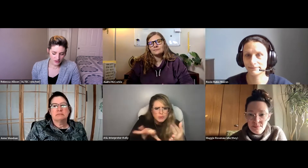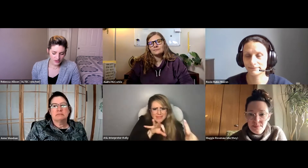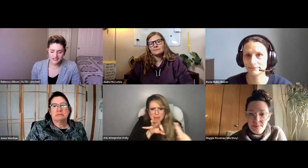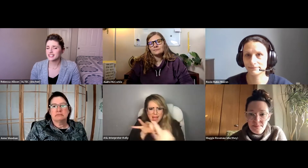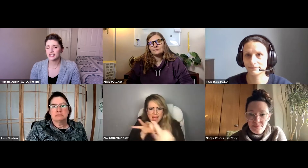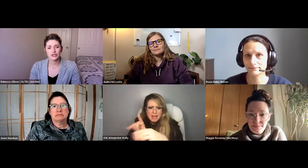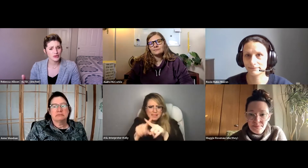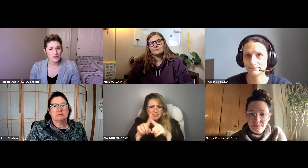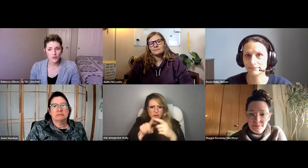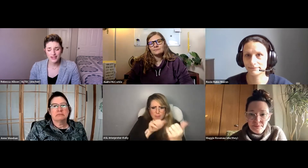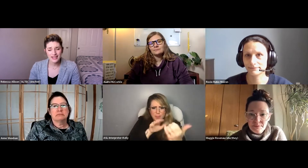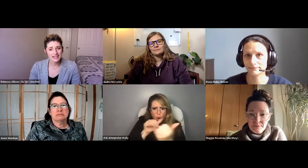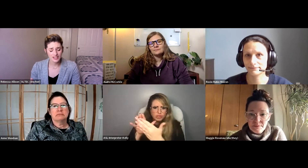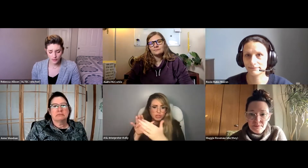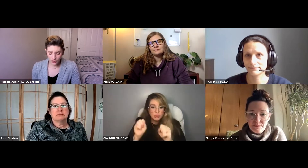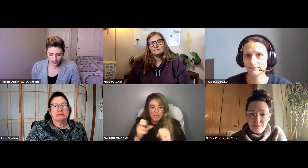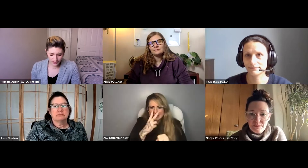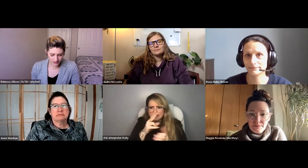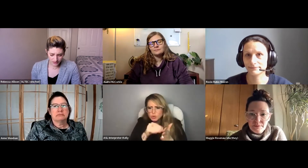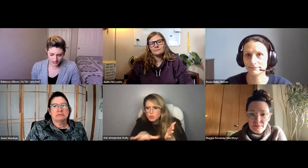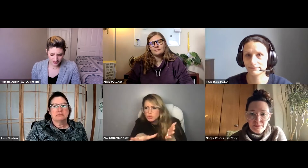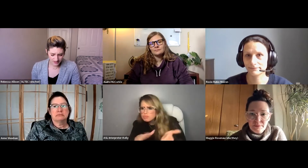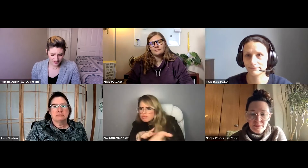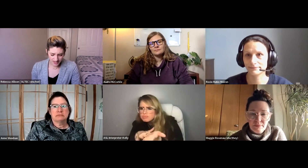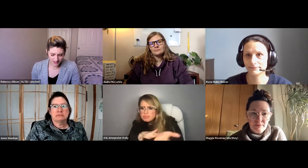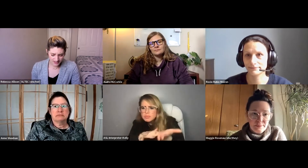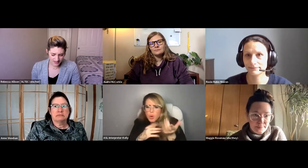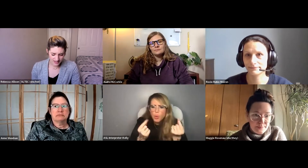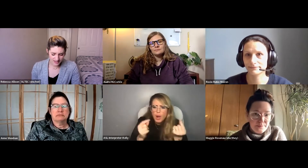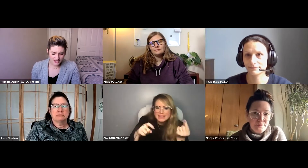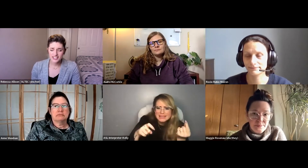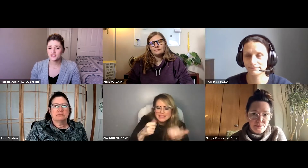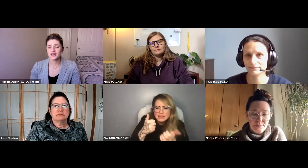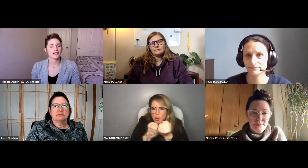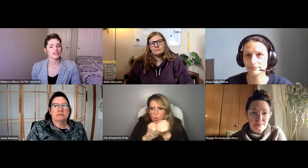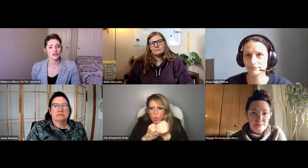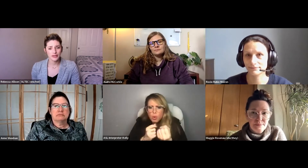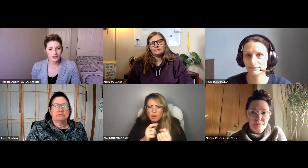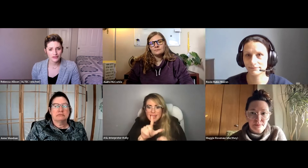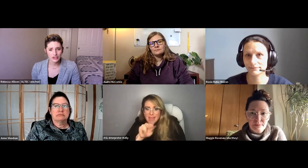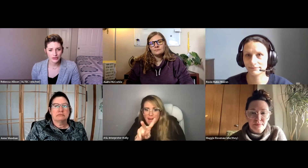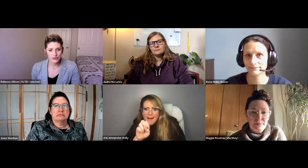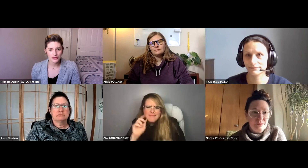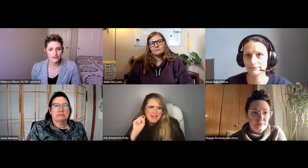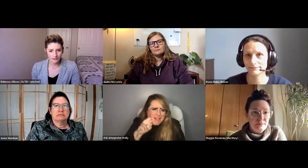You can see students where they need support which is fantastic. It's very intuitive to use from the